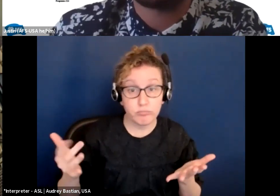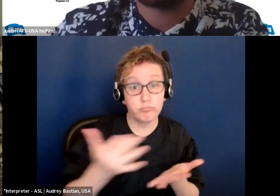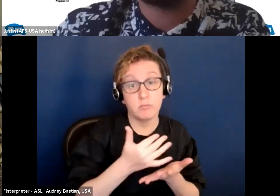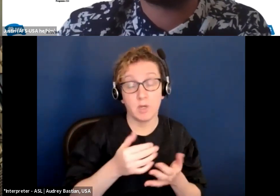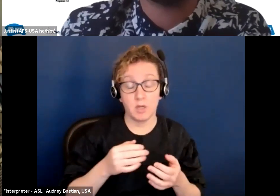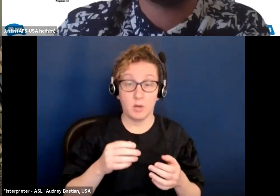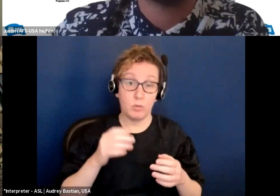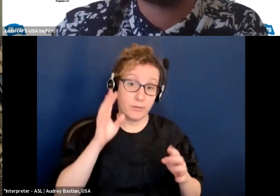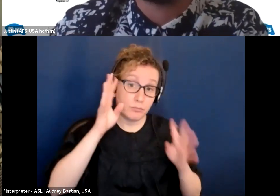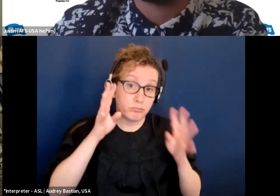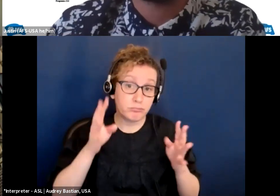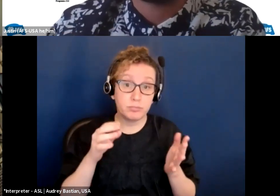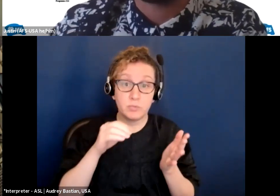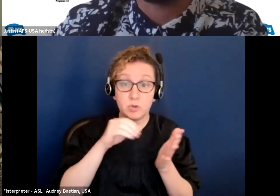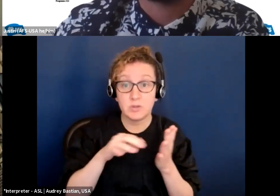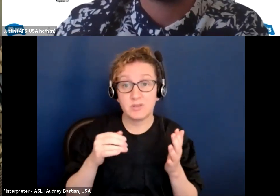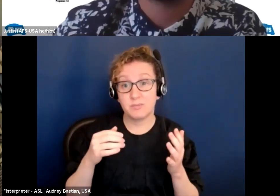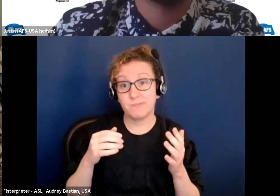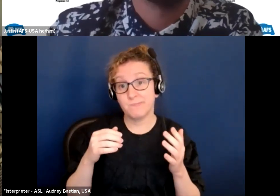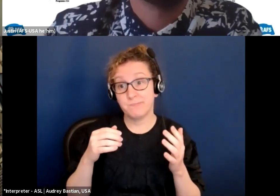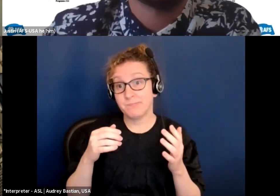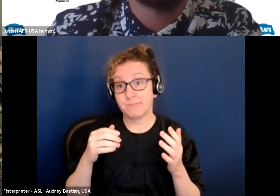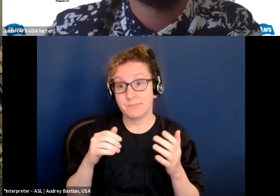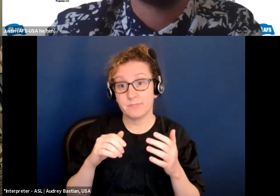that past students have done to fundraise towards their program.